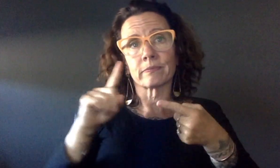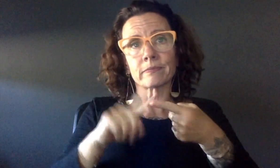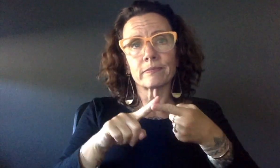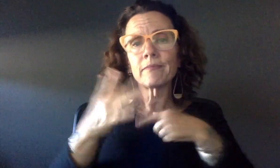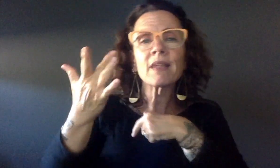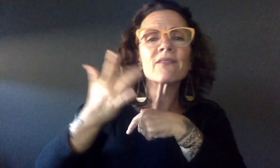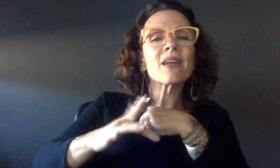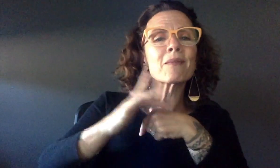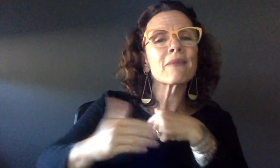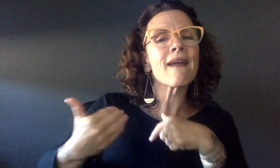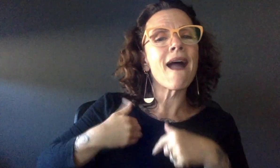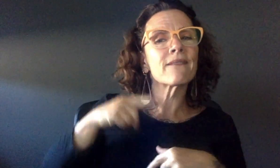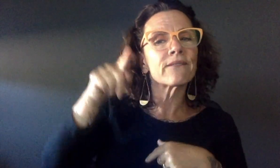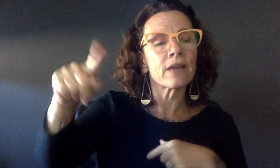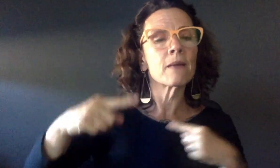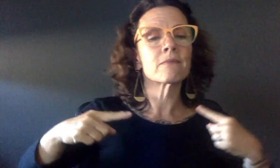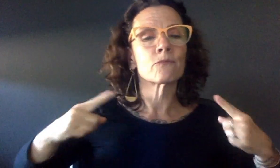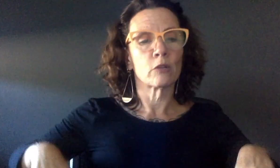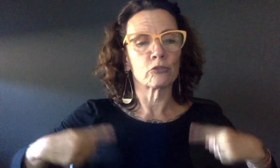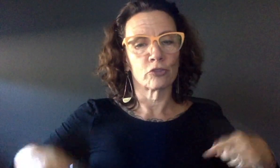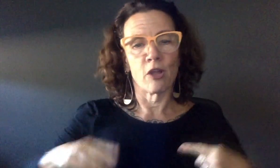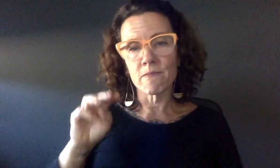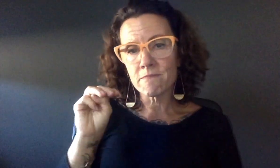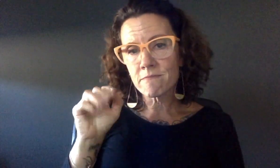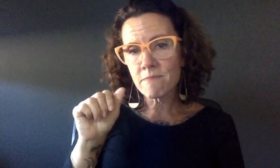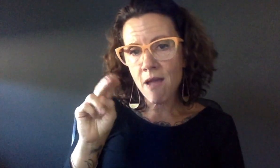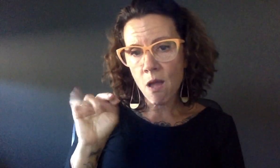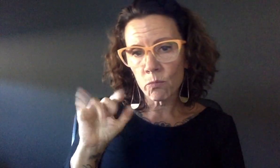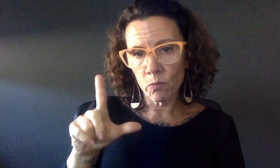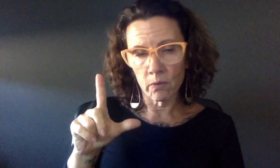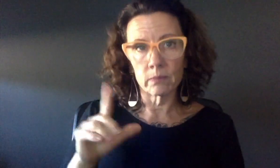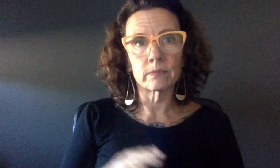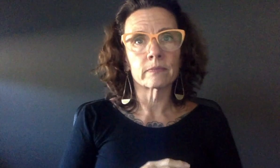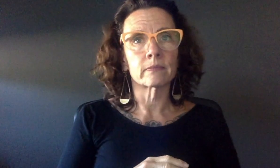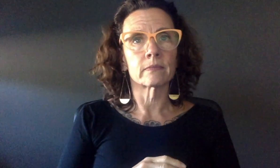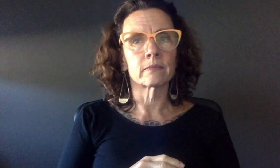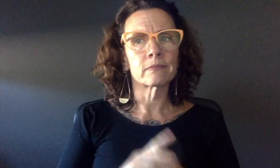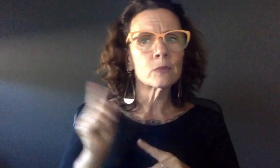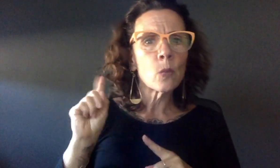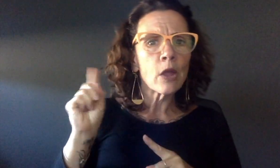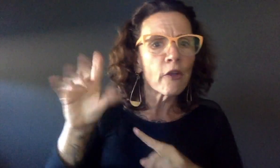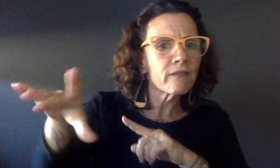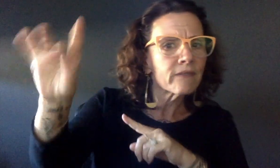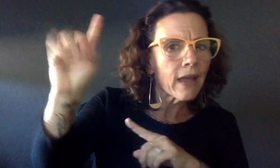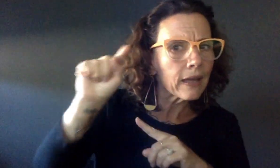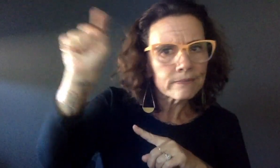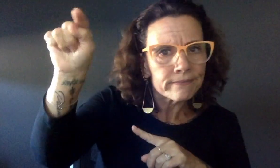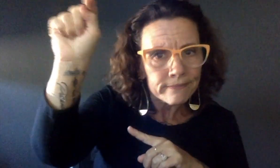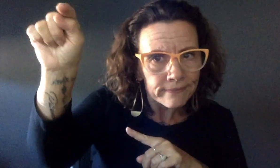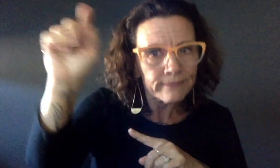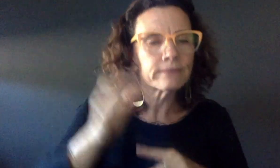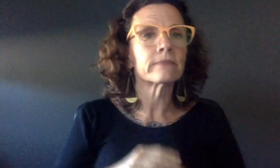Availability of manual wheelchairs for people who need them.